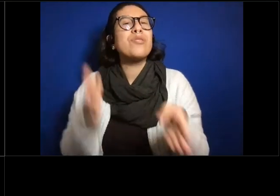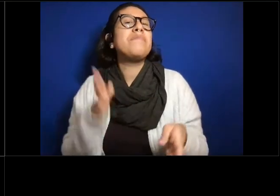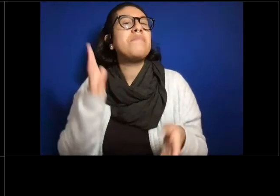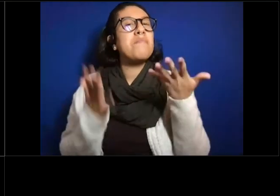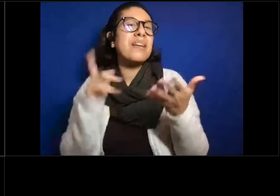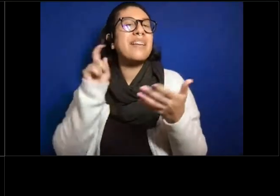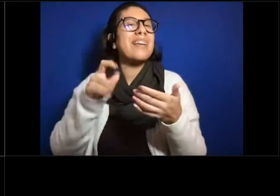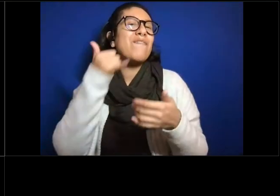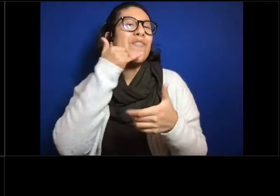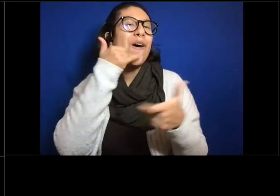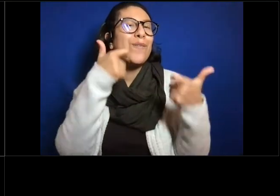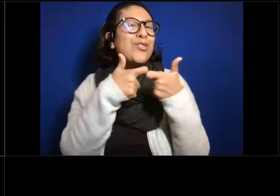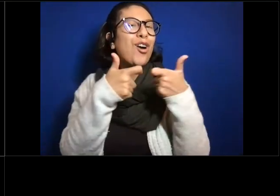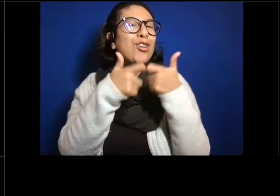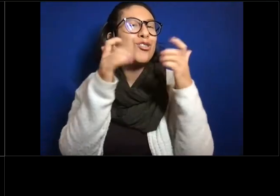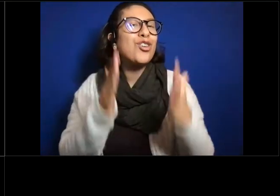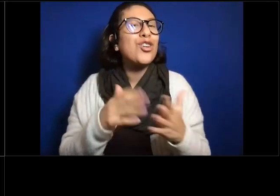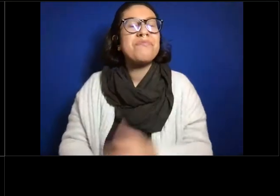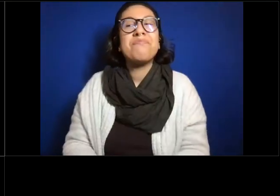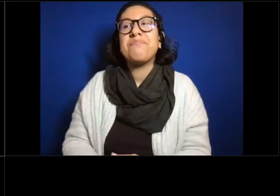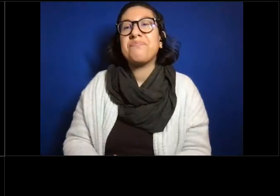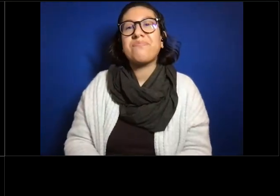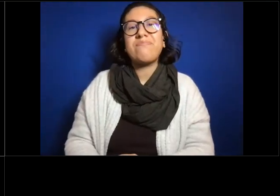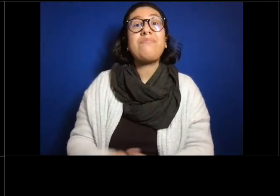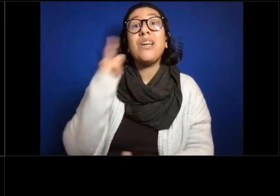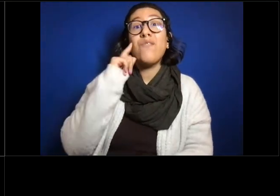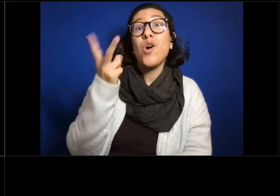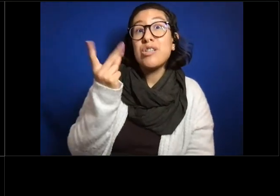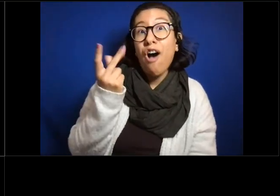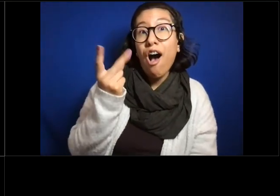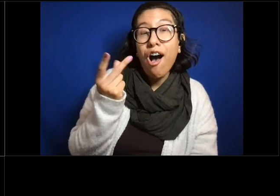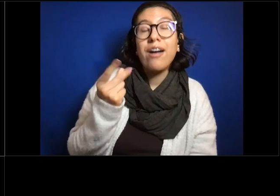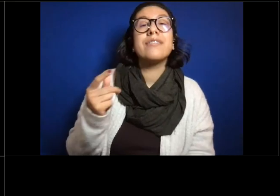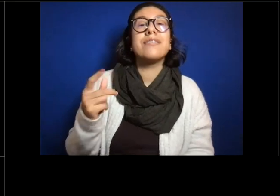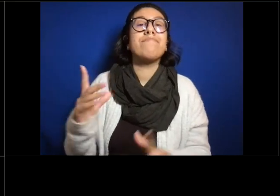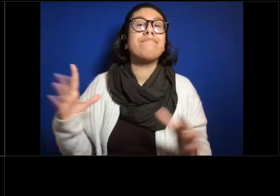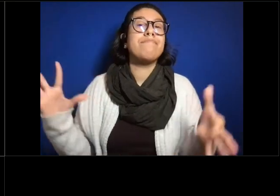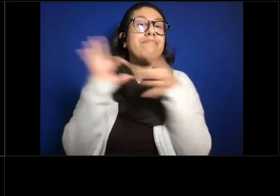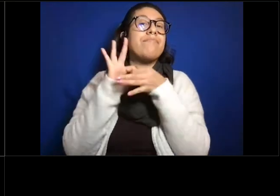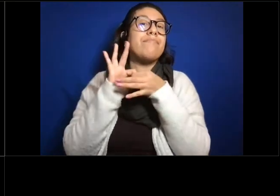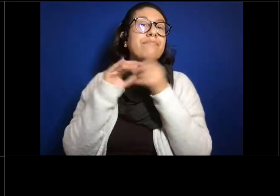Alice and Paul says maybe harnesses for the dogs, propane for your stove to make coffee